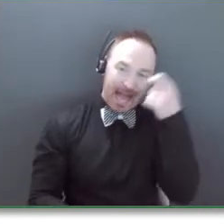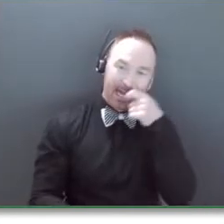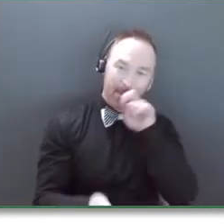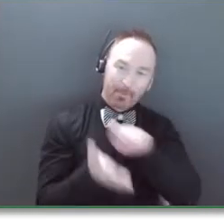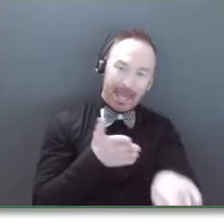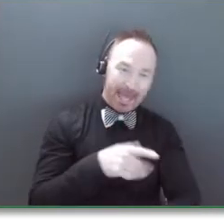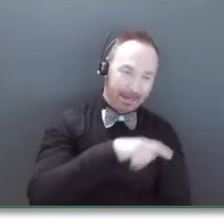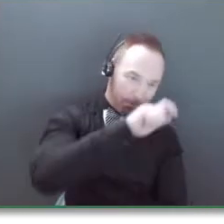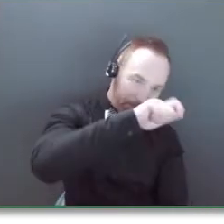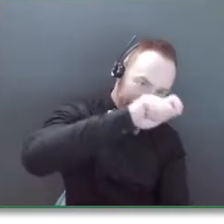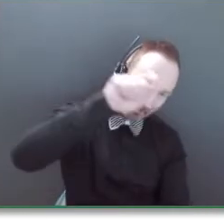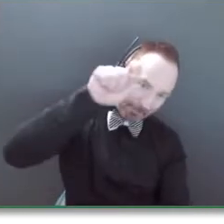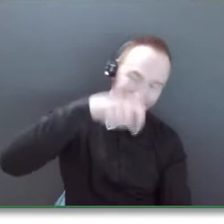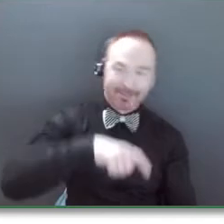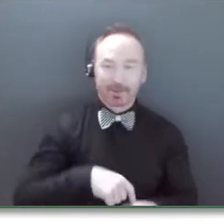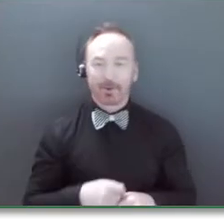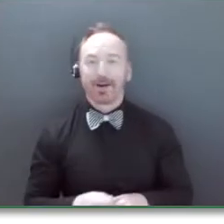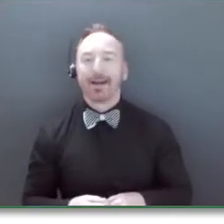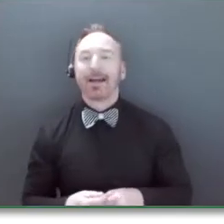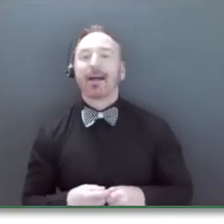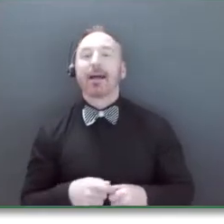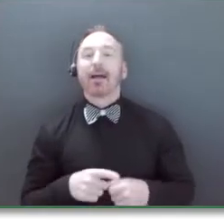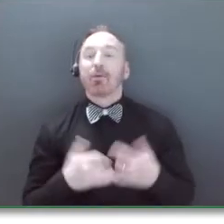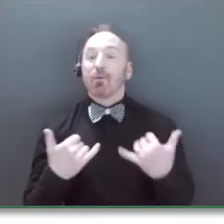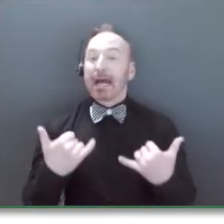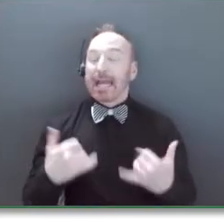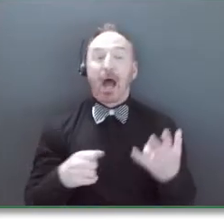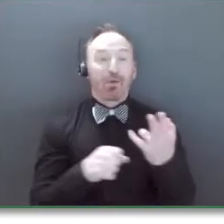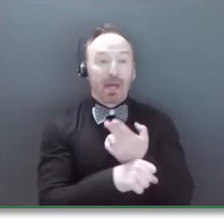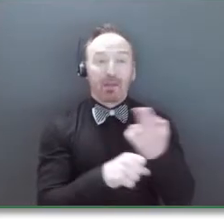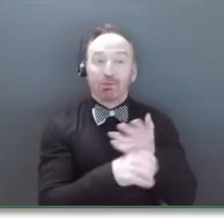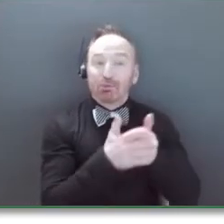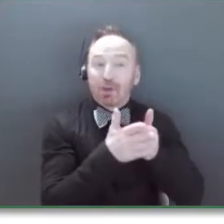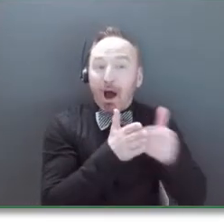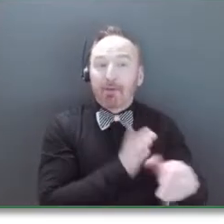the trail riders are being used extensively in BC parks, Alberta parks